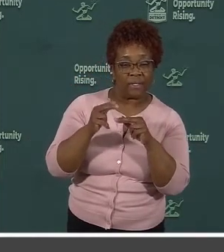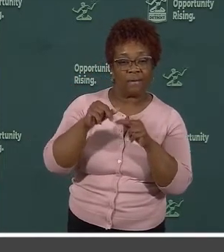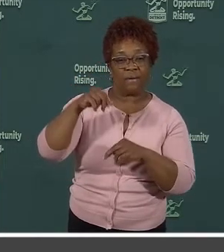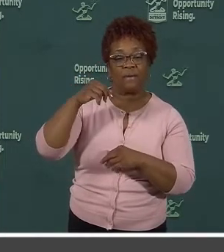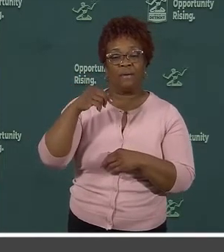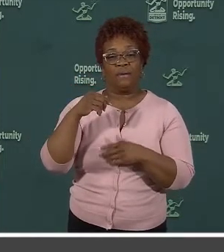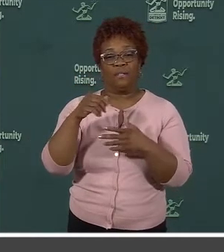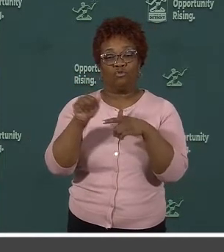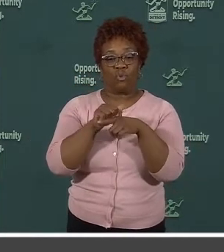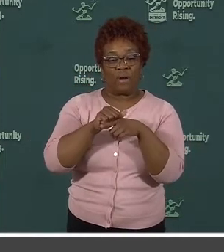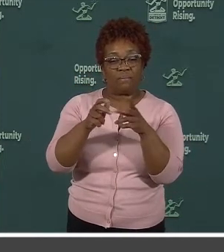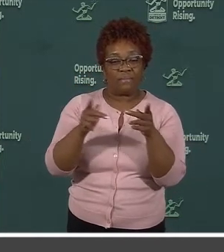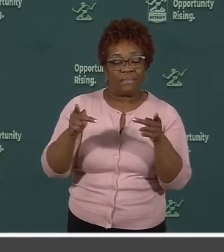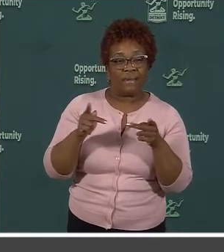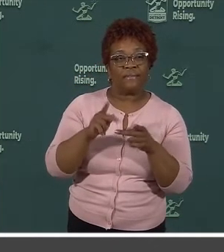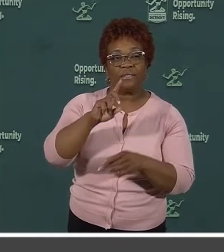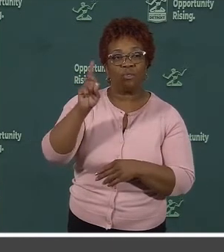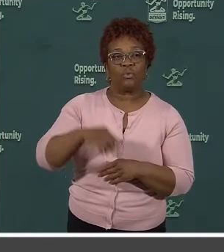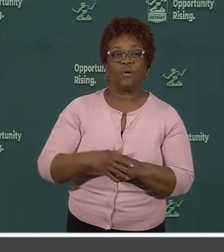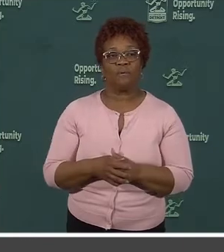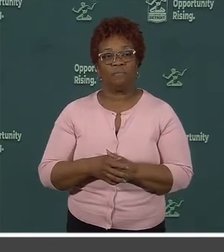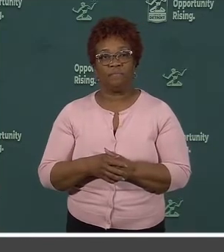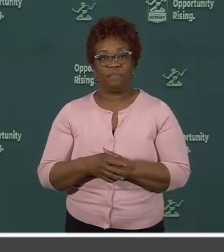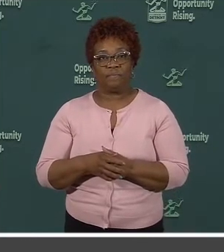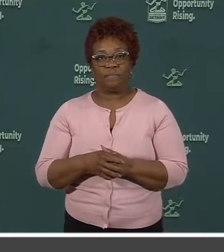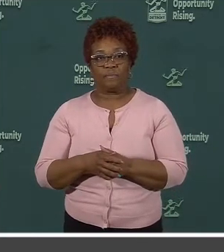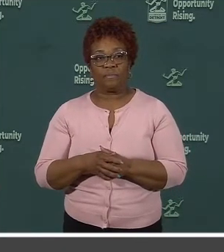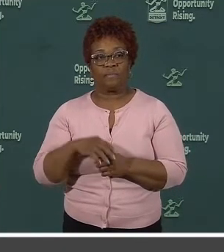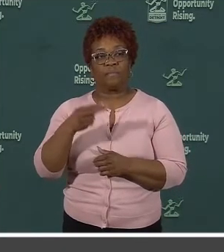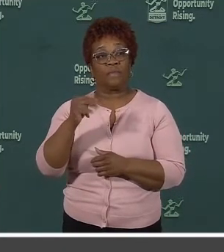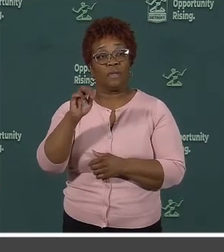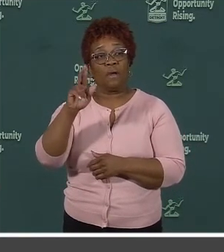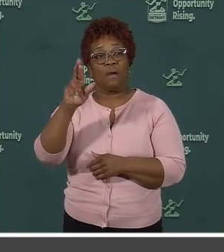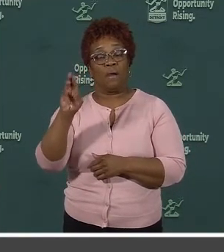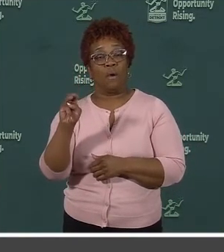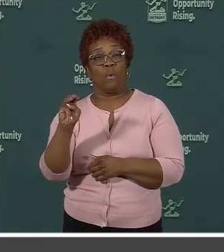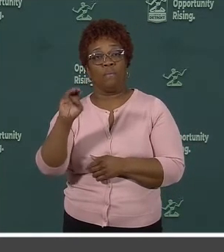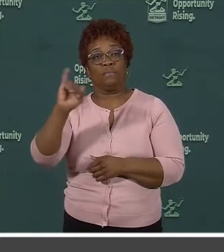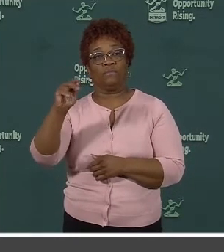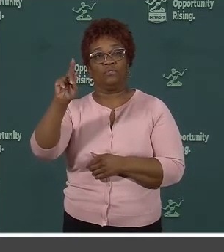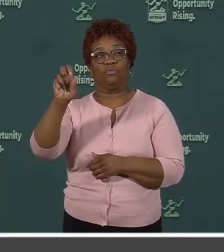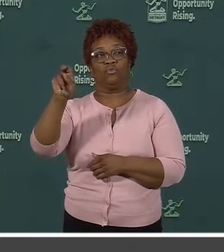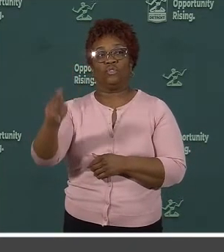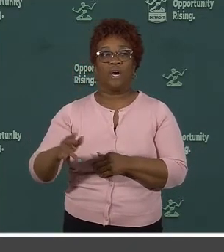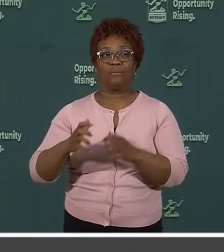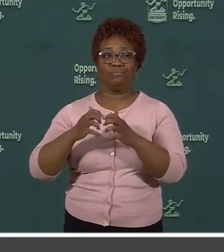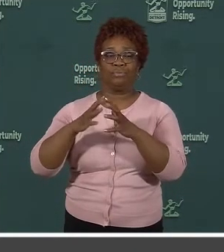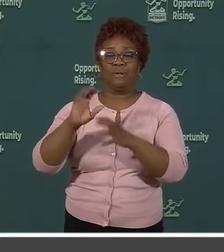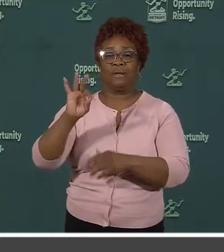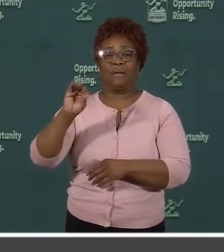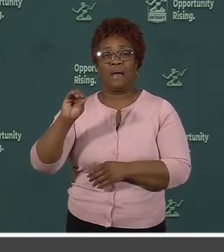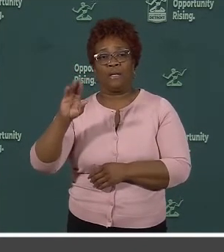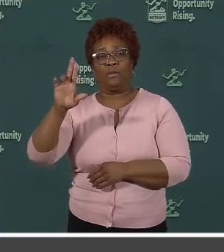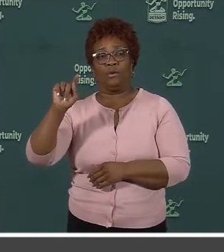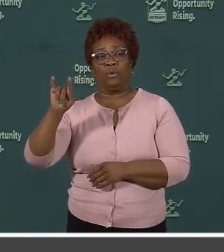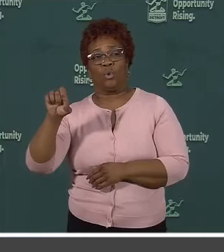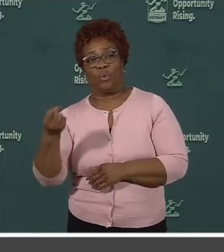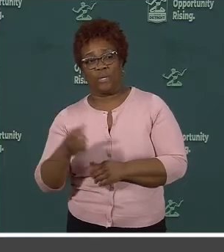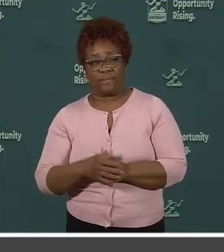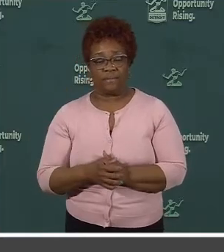AND AN EIGHTEEN UNIT BUILDING ON EAST WARREN HIRAM JACKSON IS GOING TO START CONSTRUCTION ON A NINETY UNIT BUILDING IN PARADISE VALLEY BISHOP BHAGAVAN